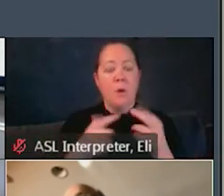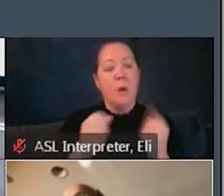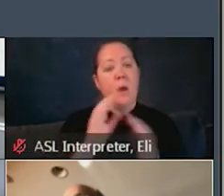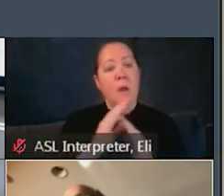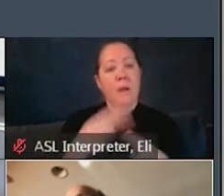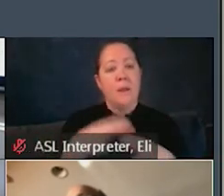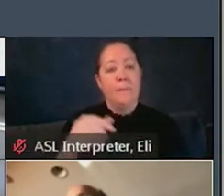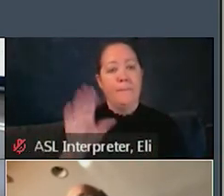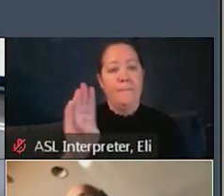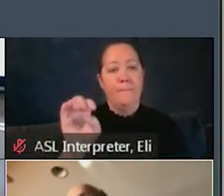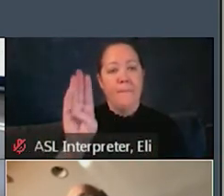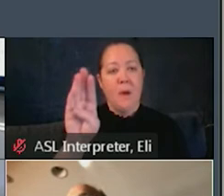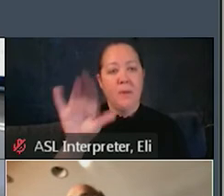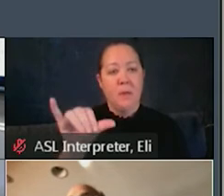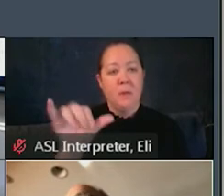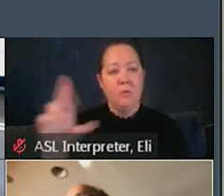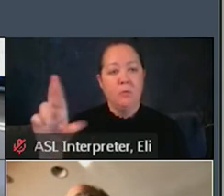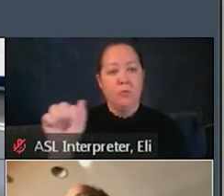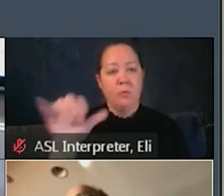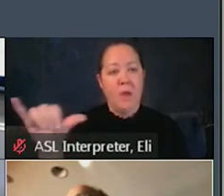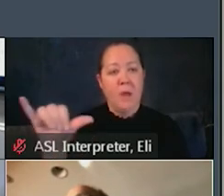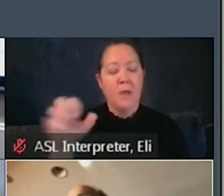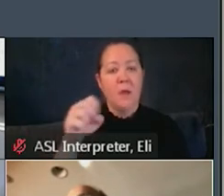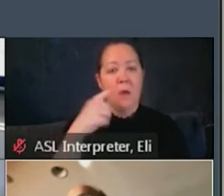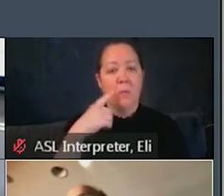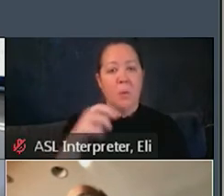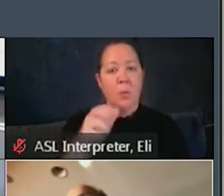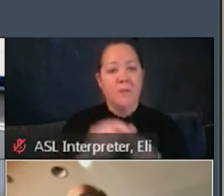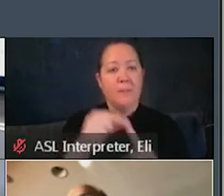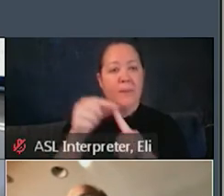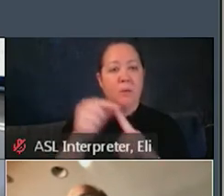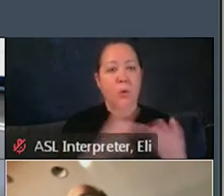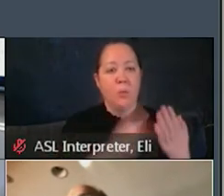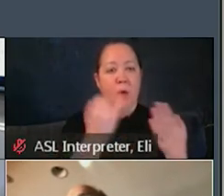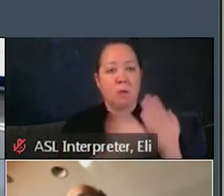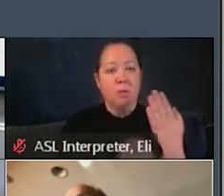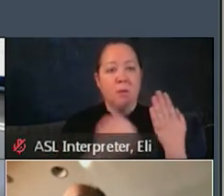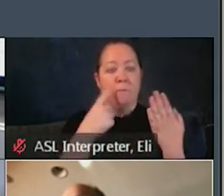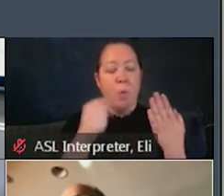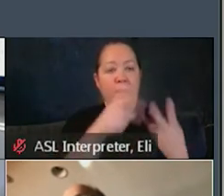This item is the mandatory referral review for the proposed replacement of an existing transitional housing facility